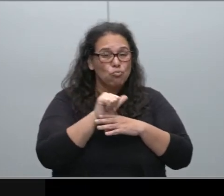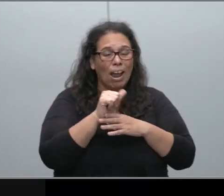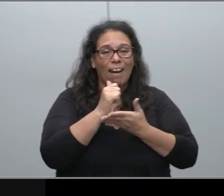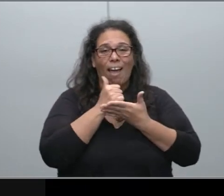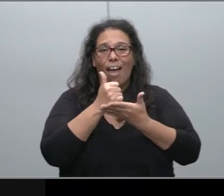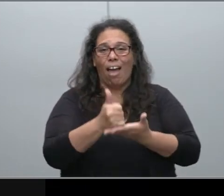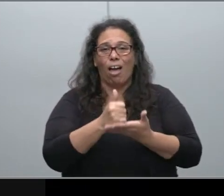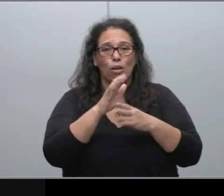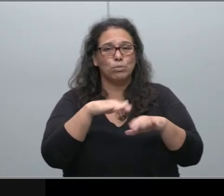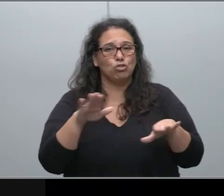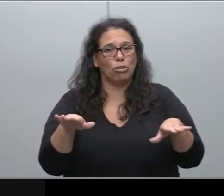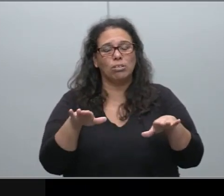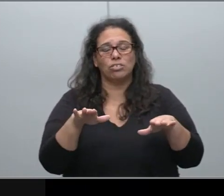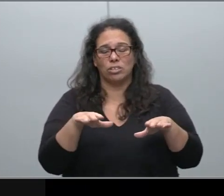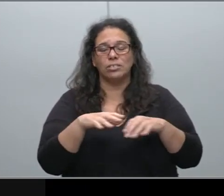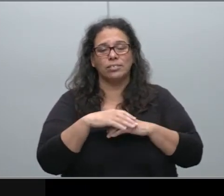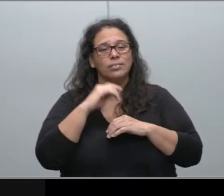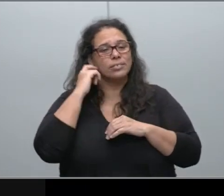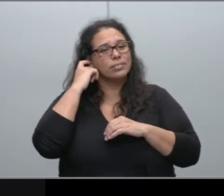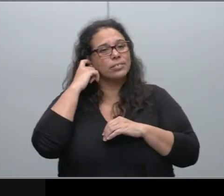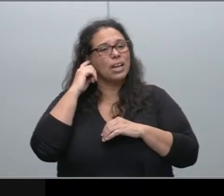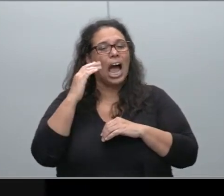And already my child is in special education.